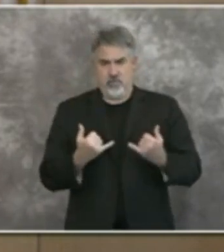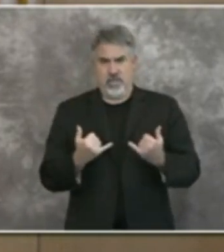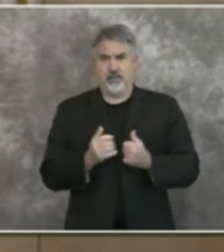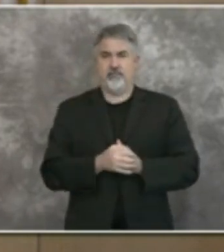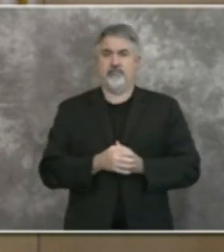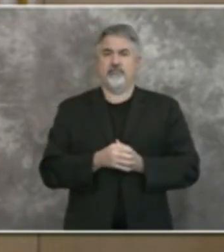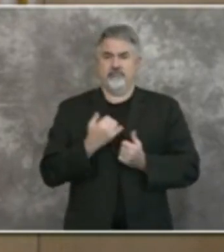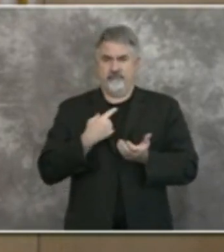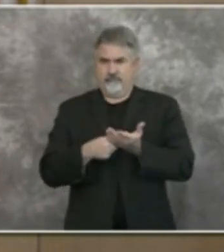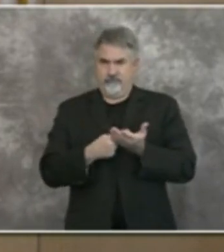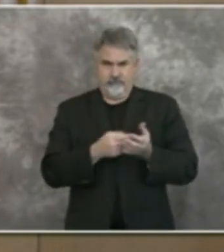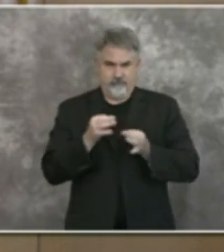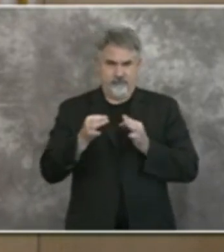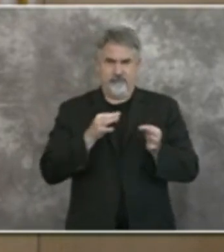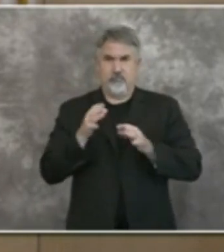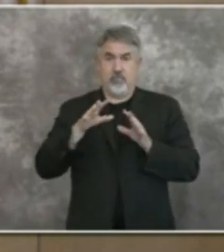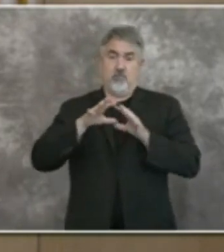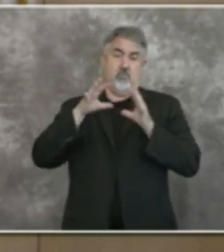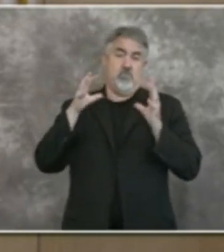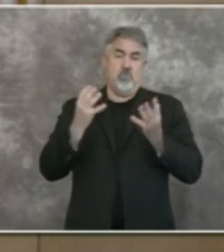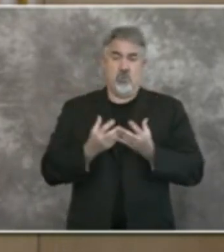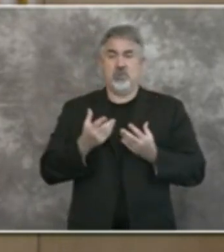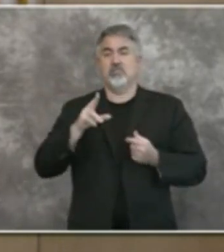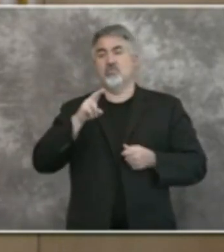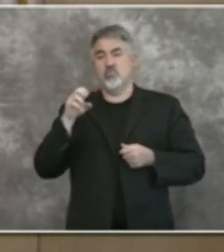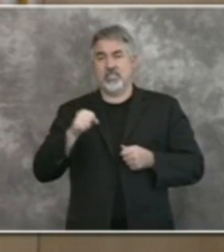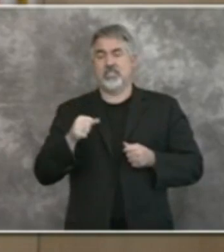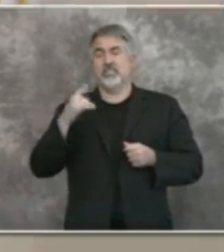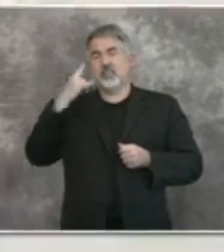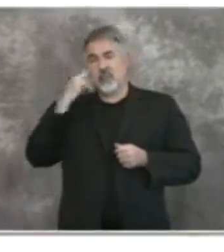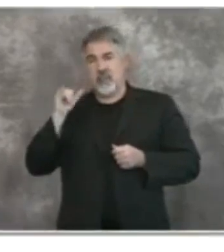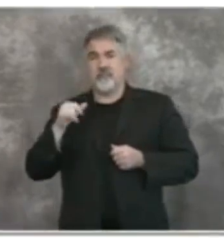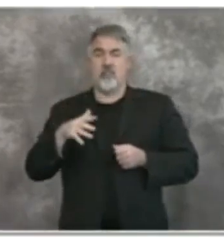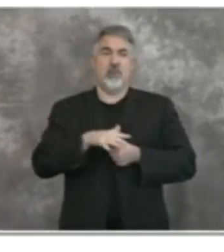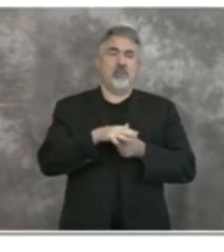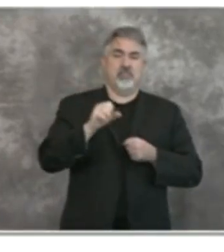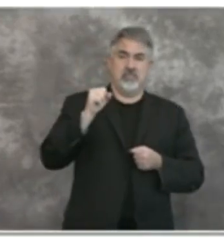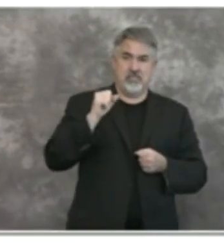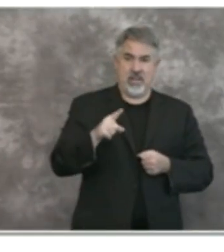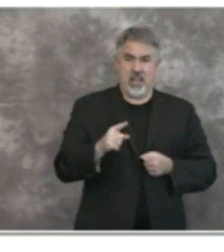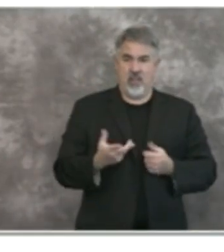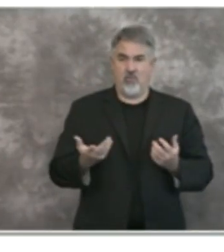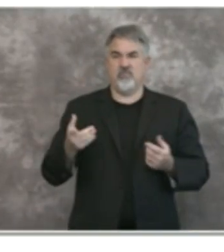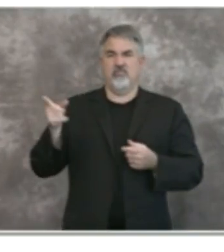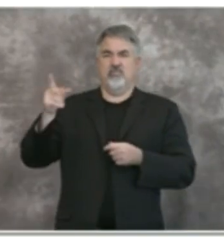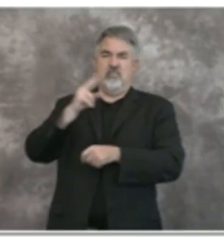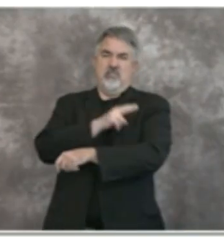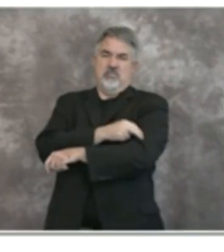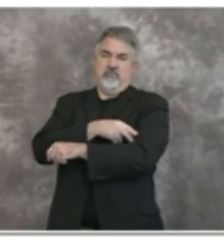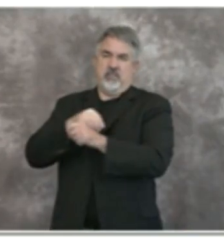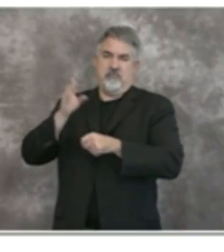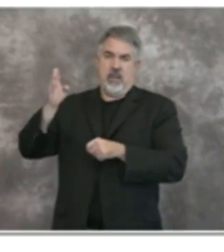OFFICERS REPORT. THANK YOU SUPERVISOR FLETCHER AND GOOD AFTERNOON, EVERYONE AND THANK YOU FOR ATTENDING TODAY'S BRIEFING.